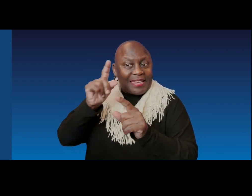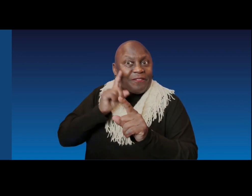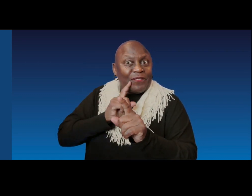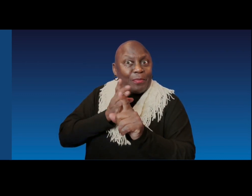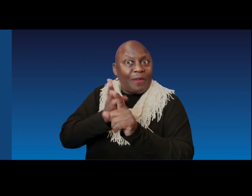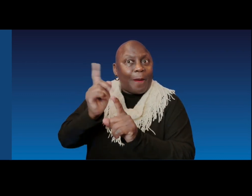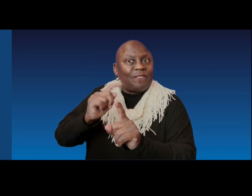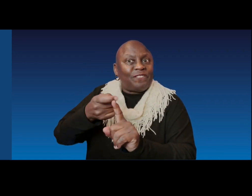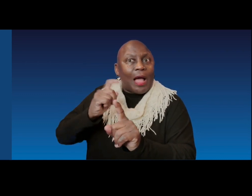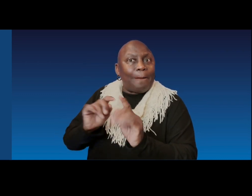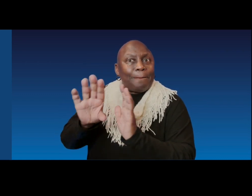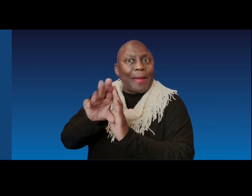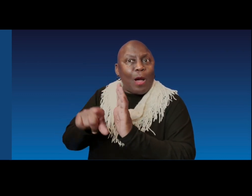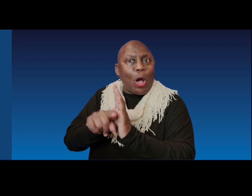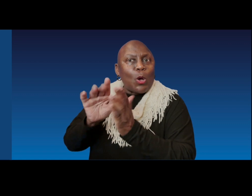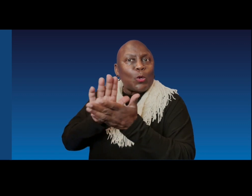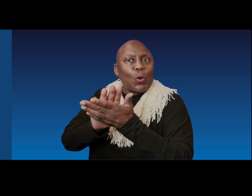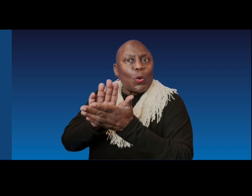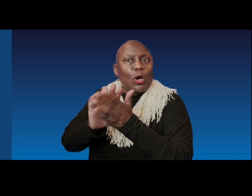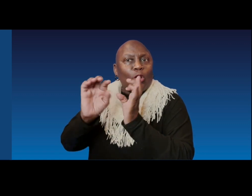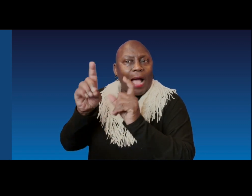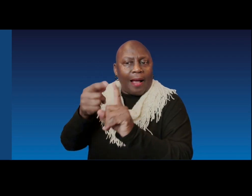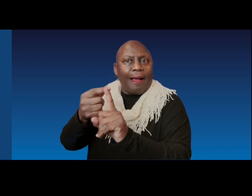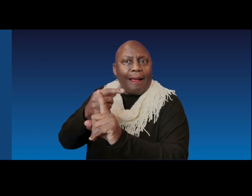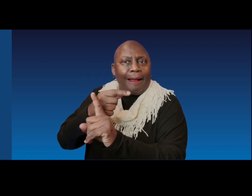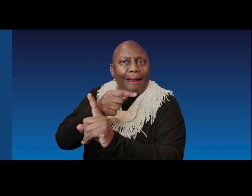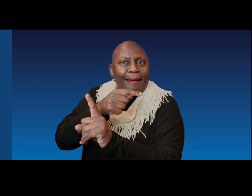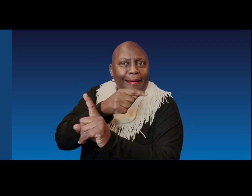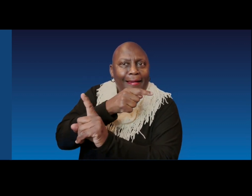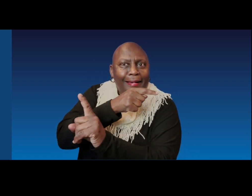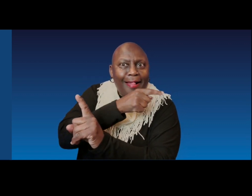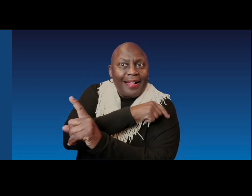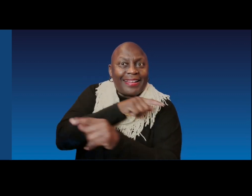Remember where deaf professionals come from and their backgrounds in schooling.